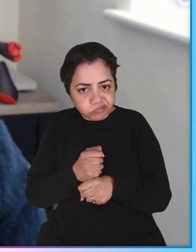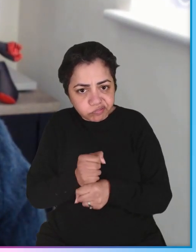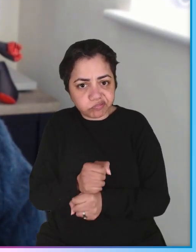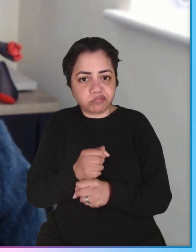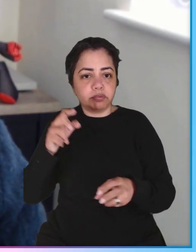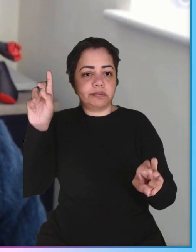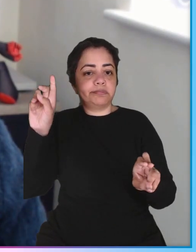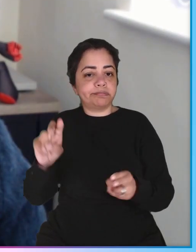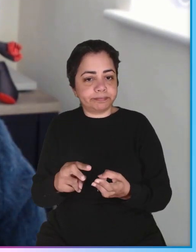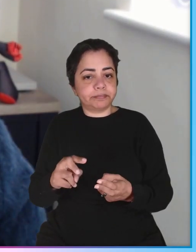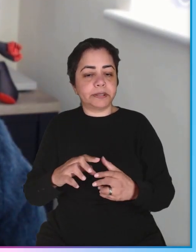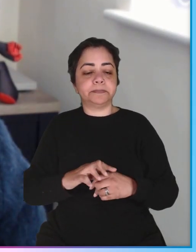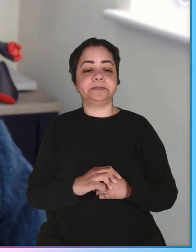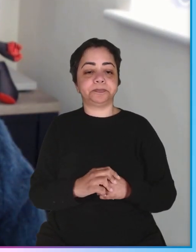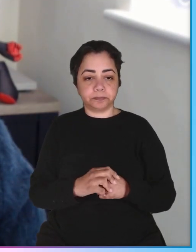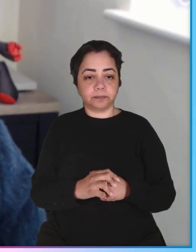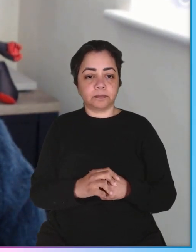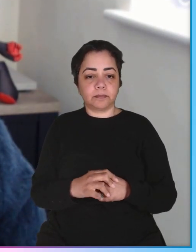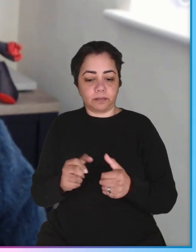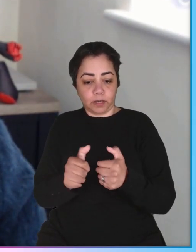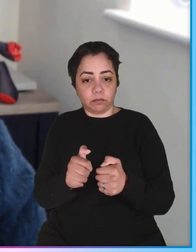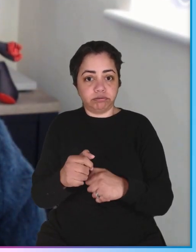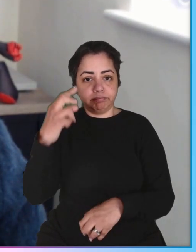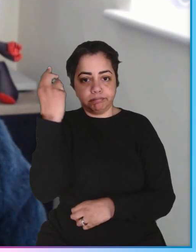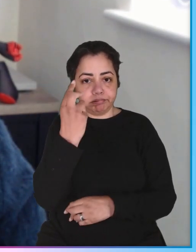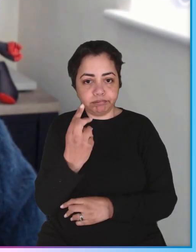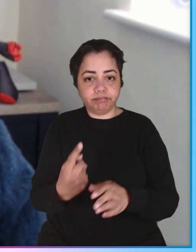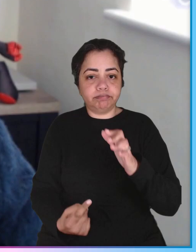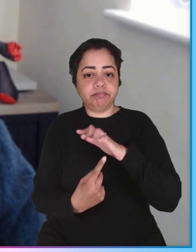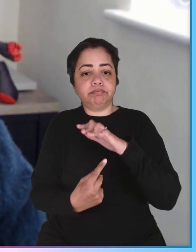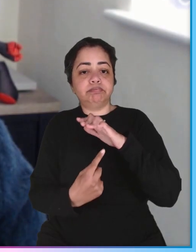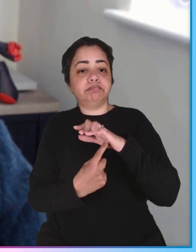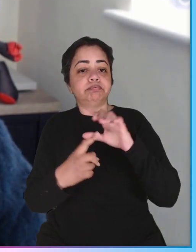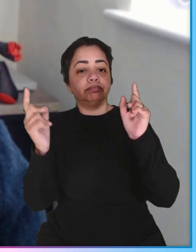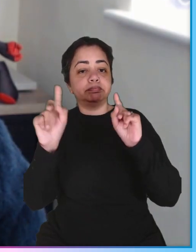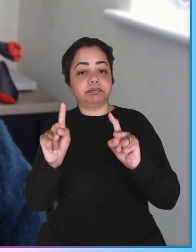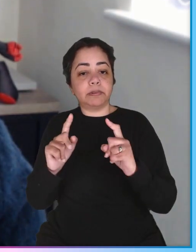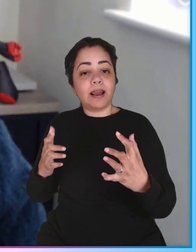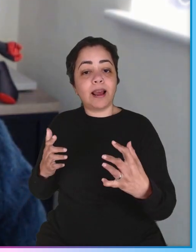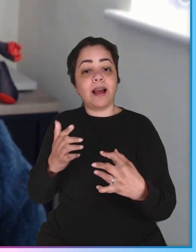It included full button remapping